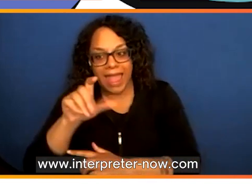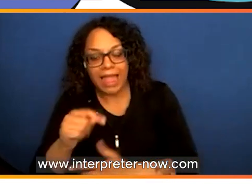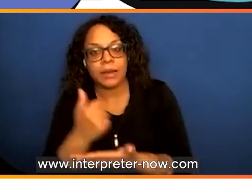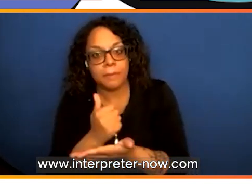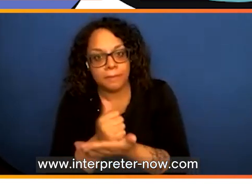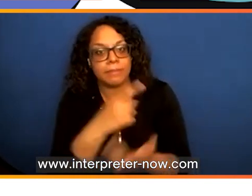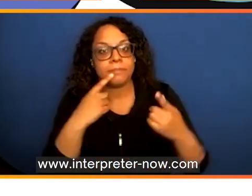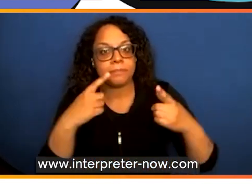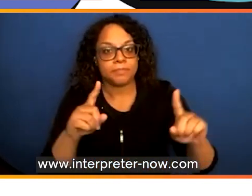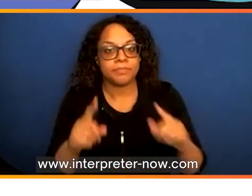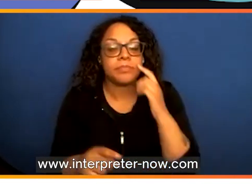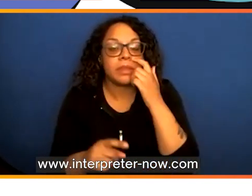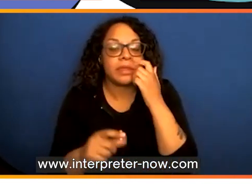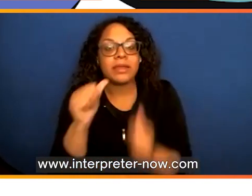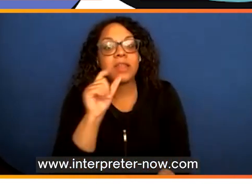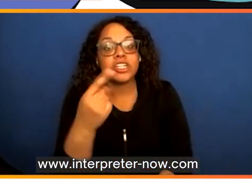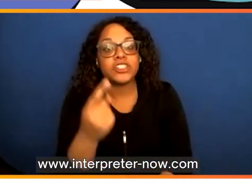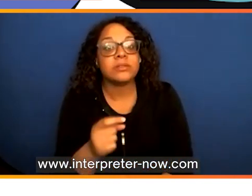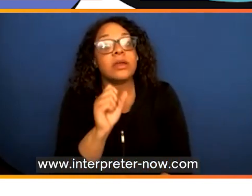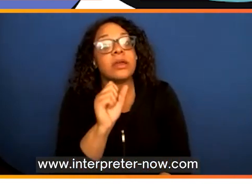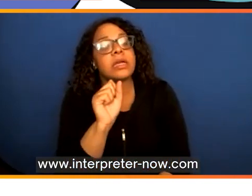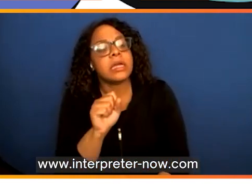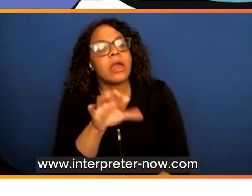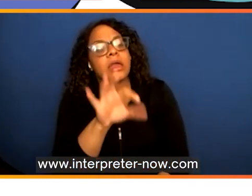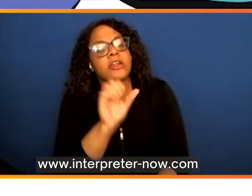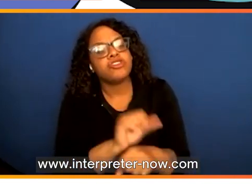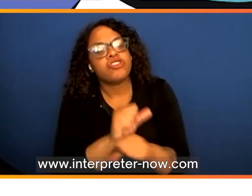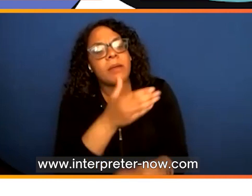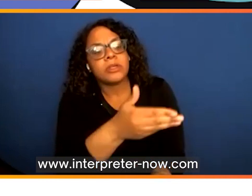to make that happen. That doesn't happen by just, "Hey, you need to probably get a job